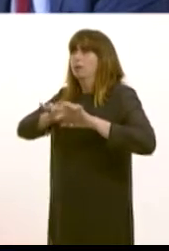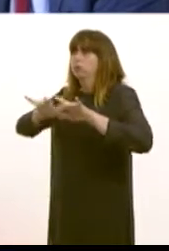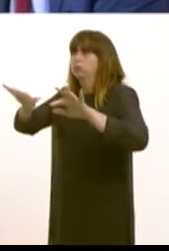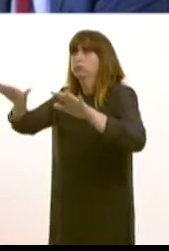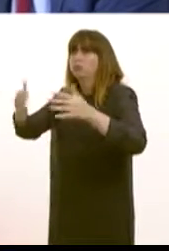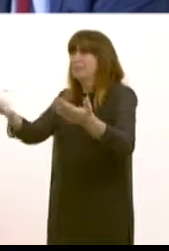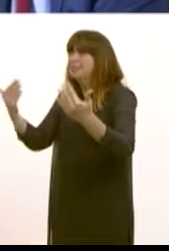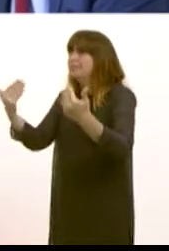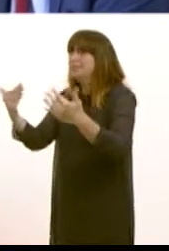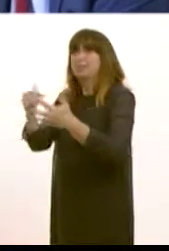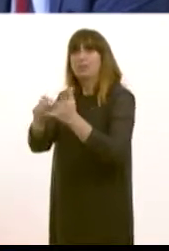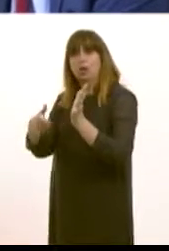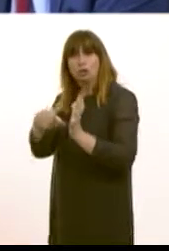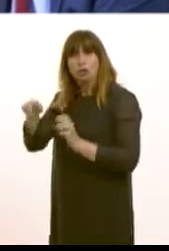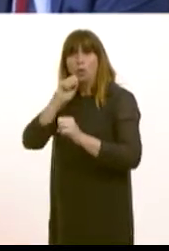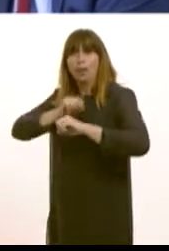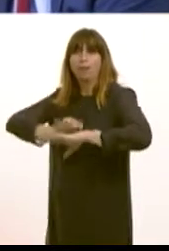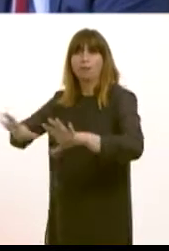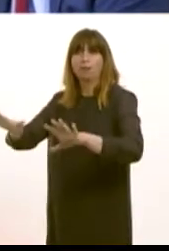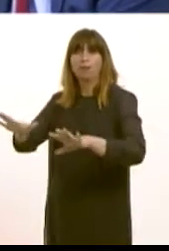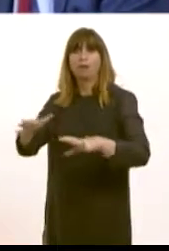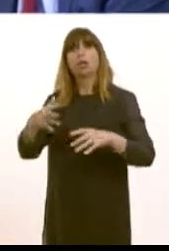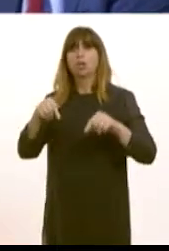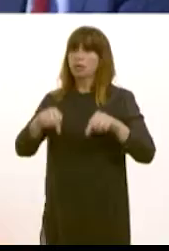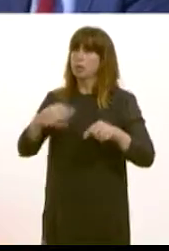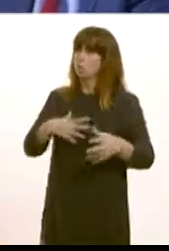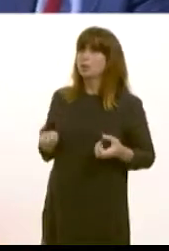Itís not simply about opportunity, not simply about flexibility; itís also about providing,